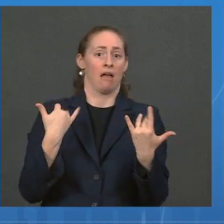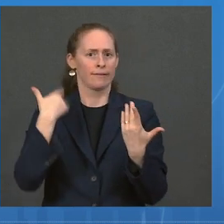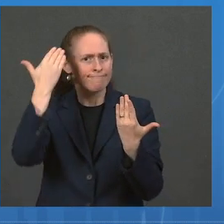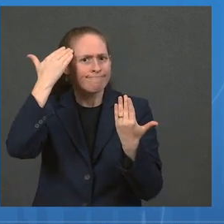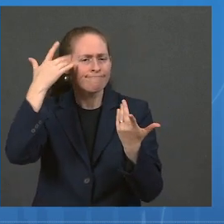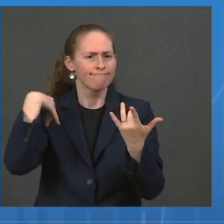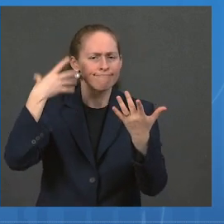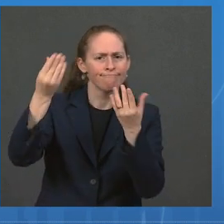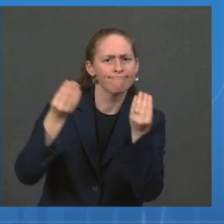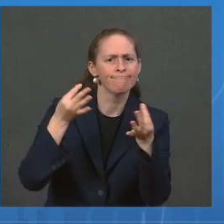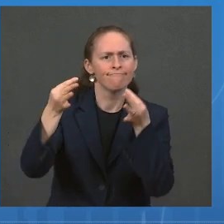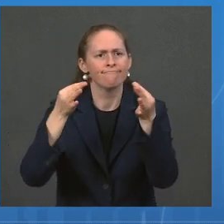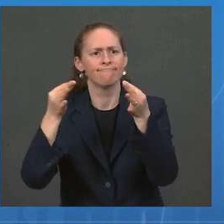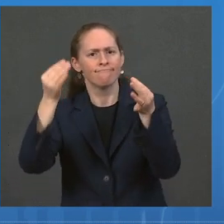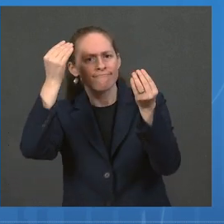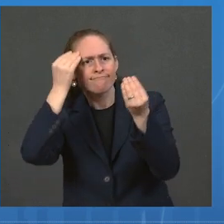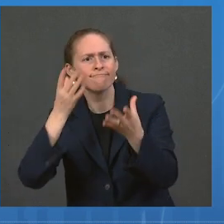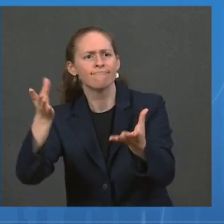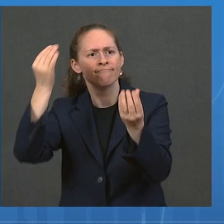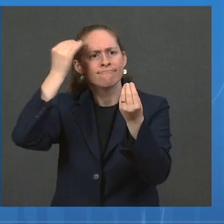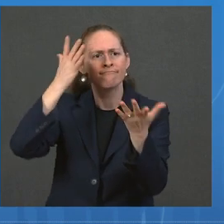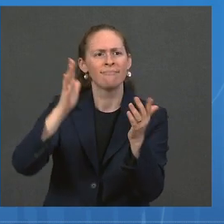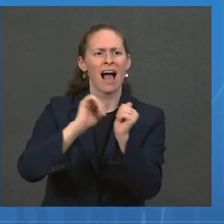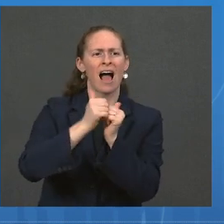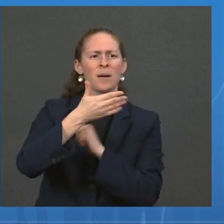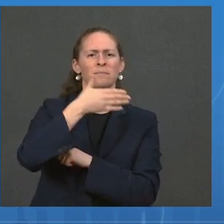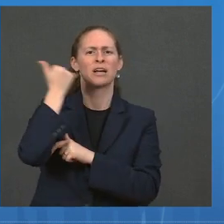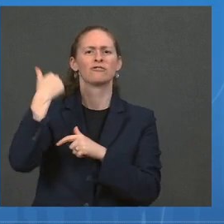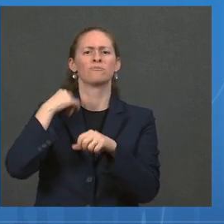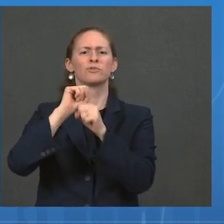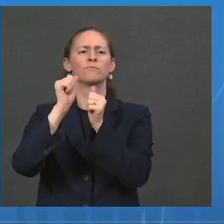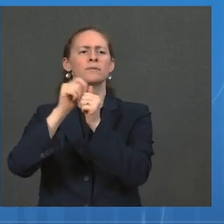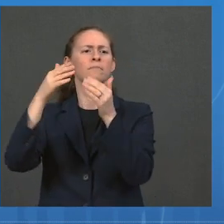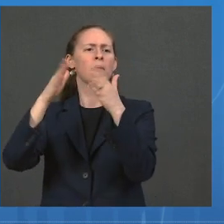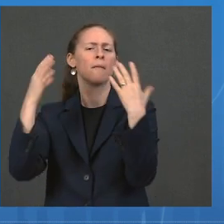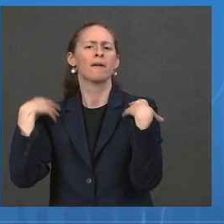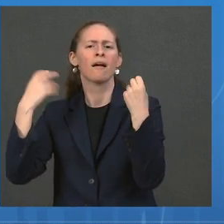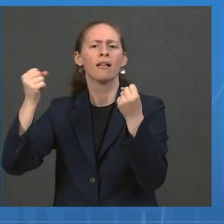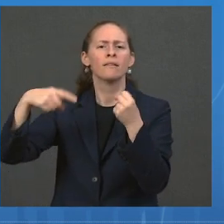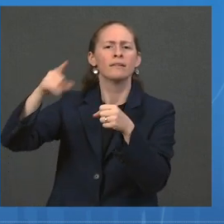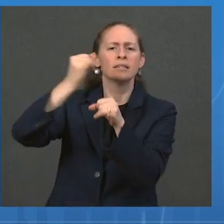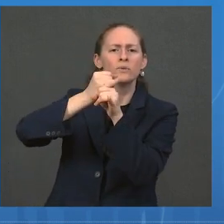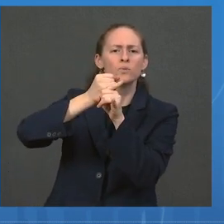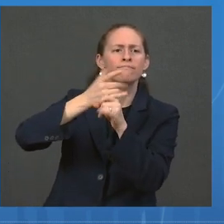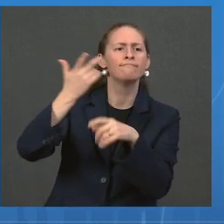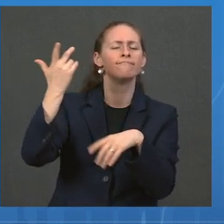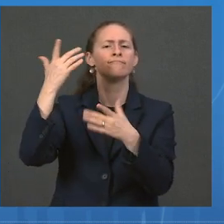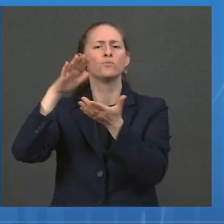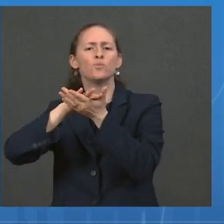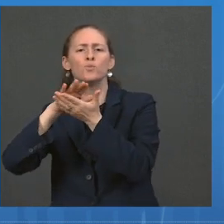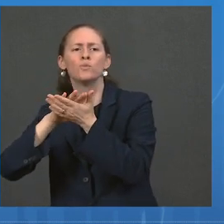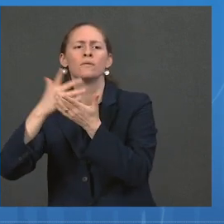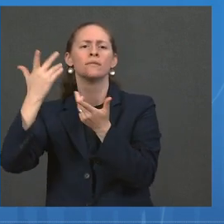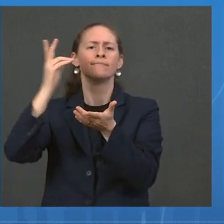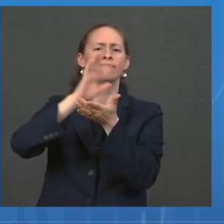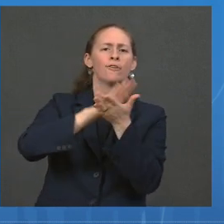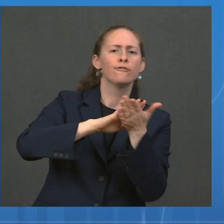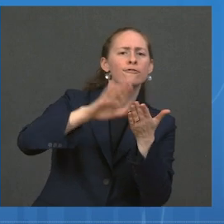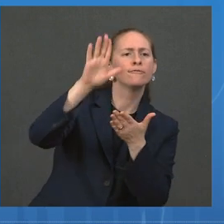with local public health and academic institutions. We particularly monitor for sub-lineages that could impact therapeutics,